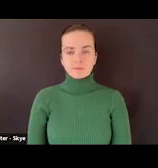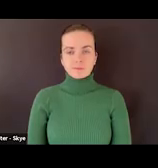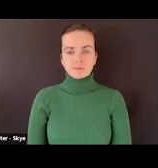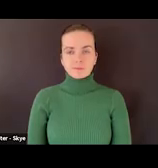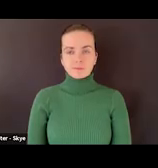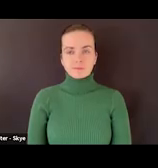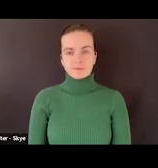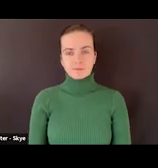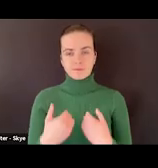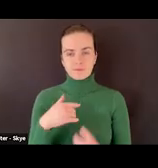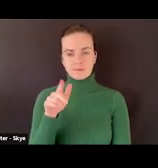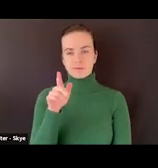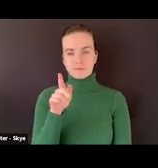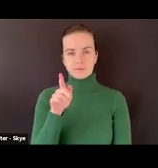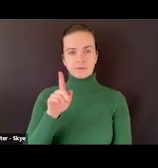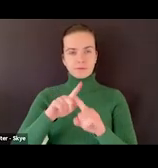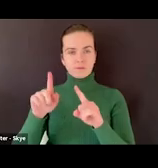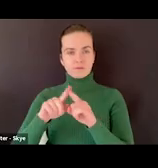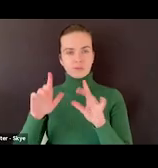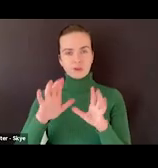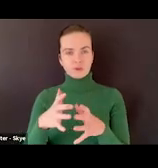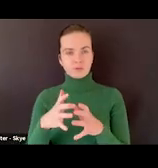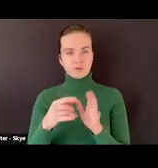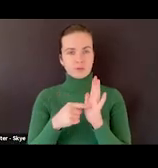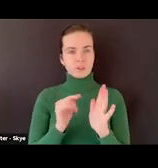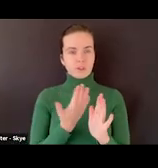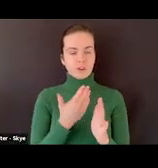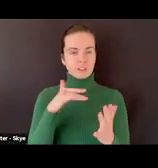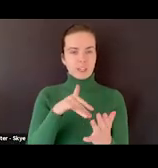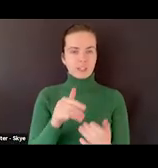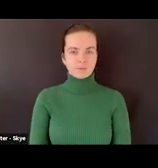21 different tribes represented in this study.